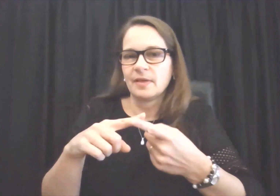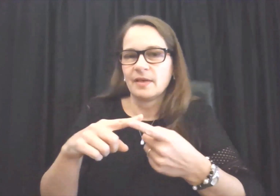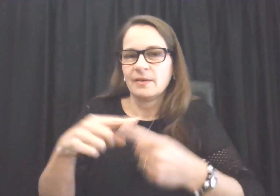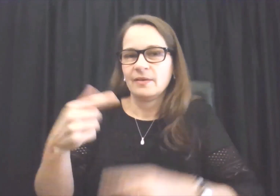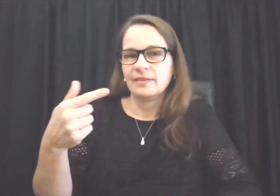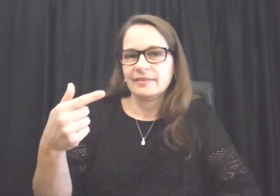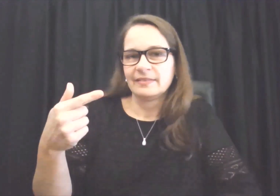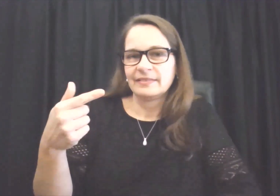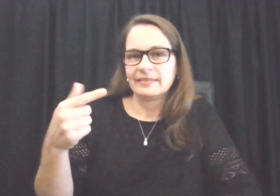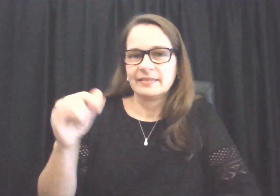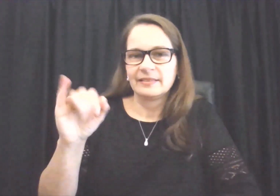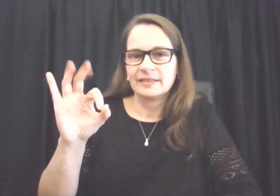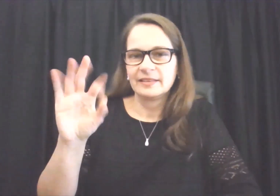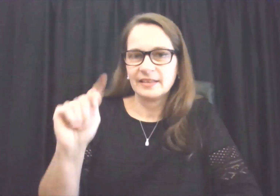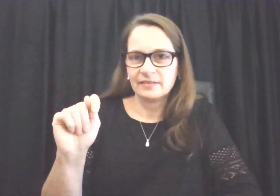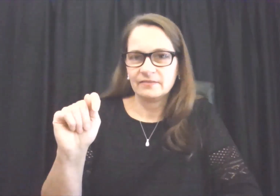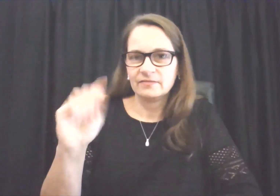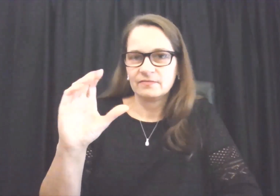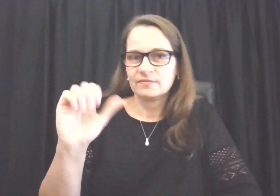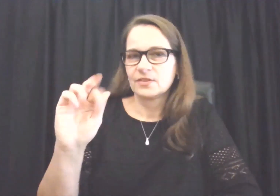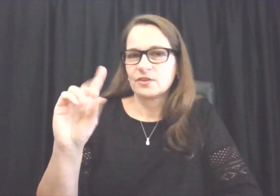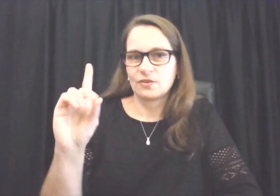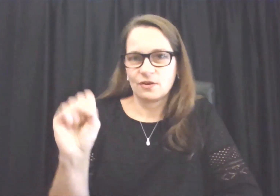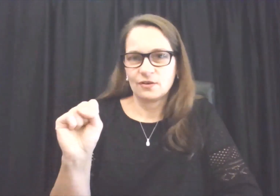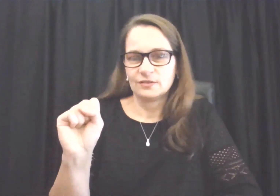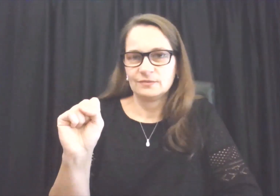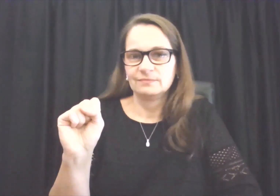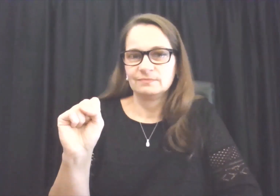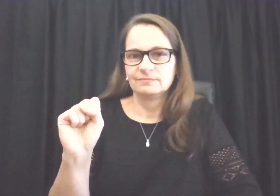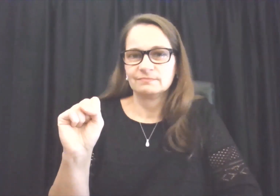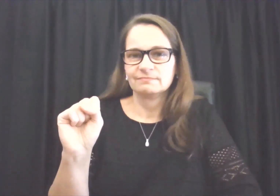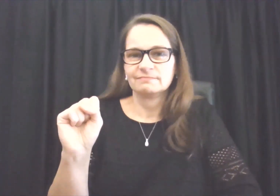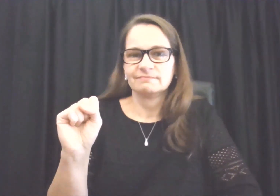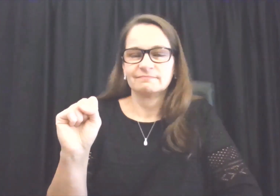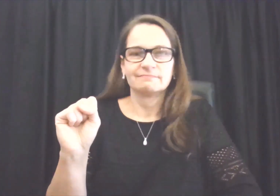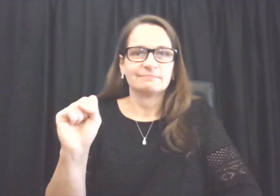so I want to talk to you a little bit about the gift cards that we have for you this year